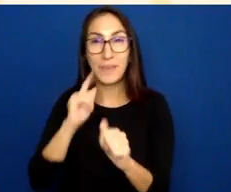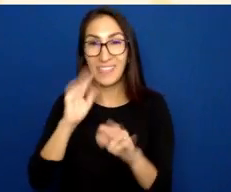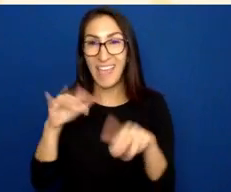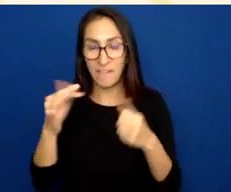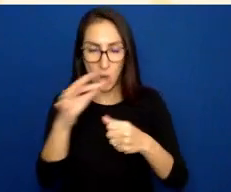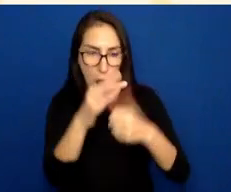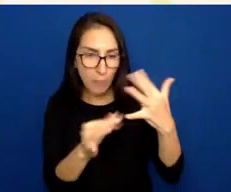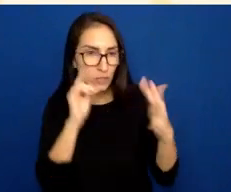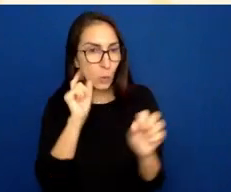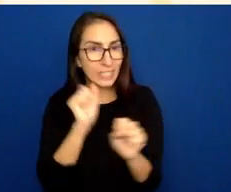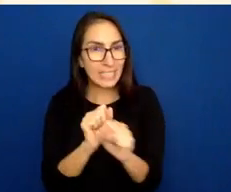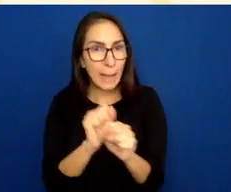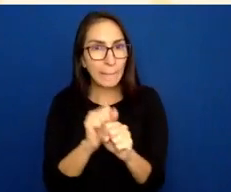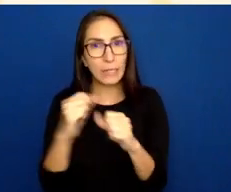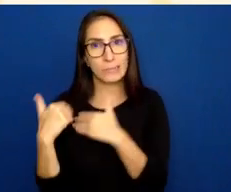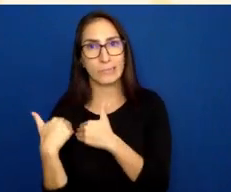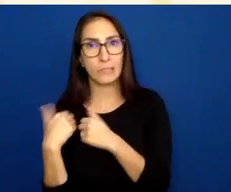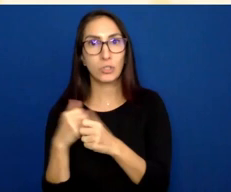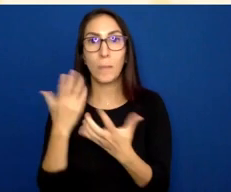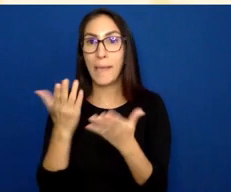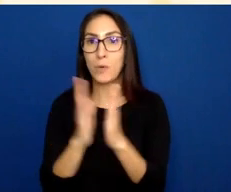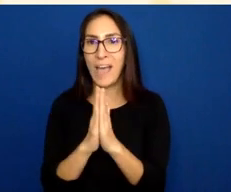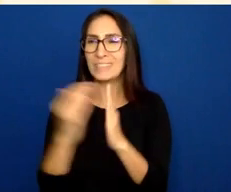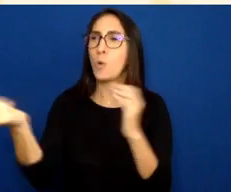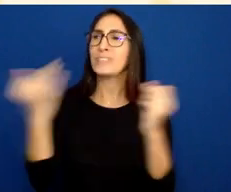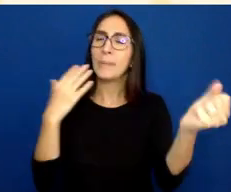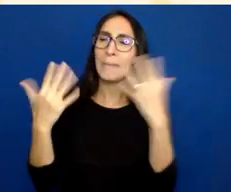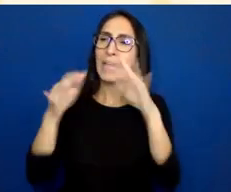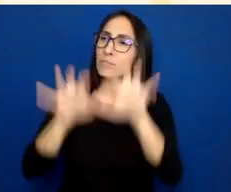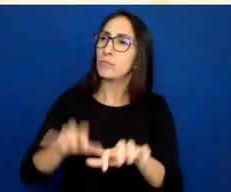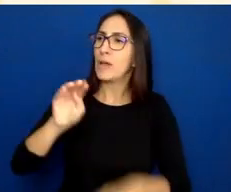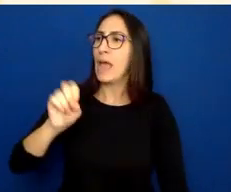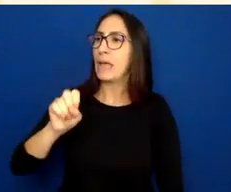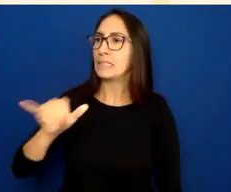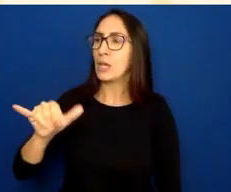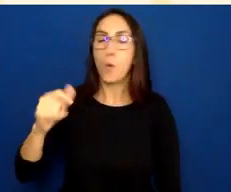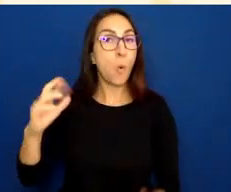Maybe you've always asked for people to submit an essay. Well, maybe open it up to them.